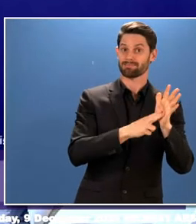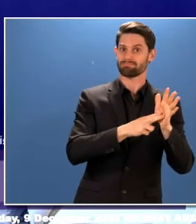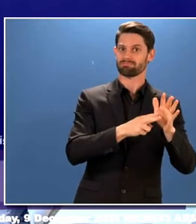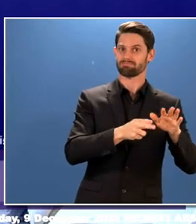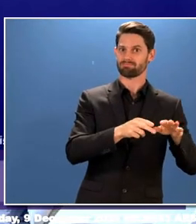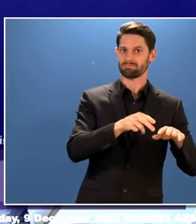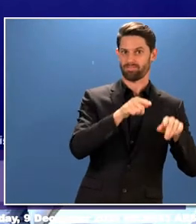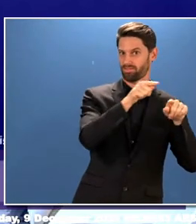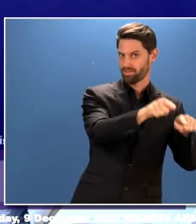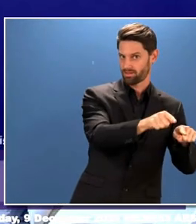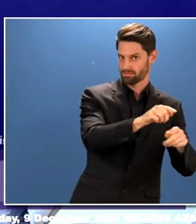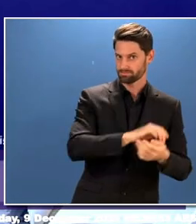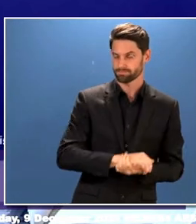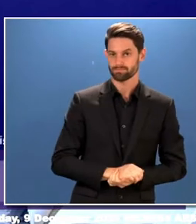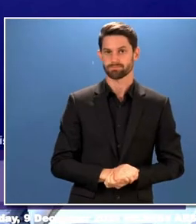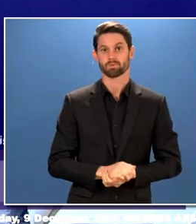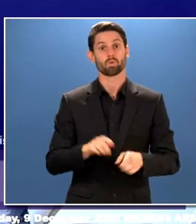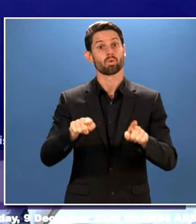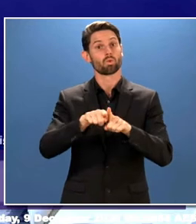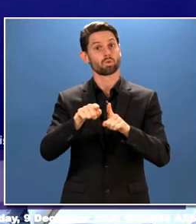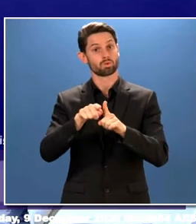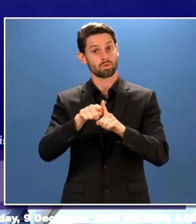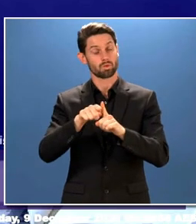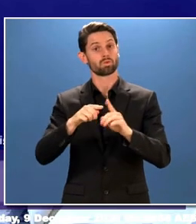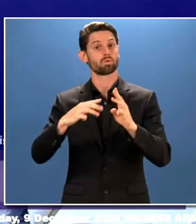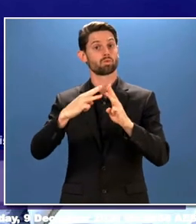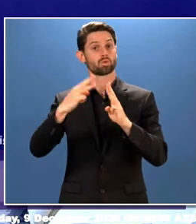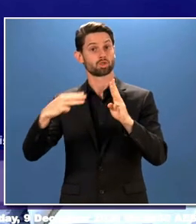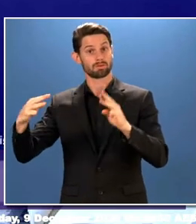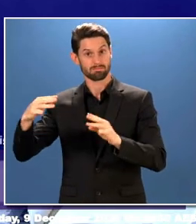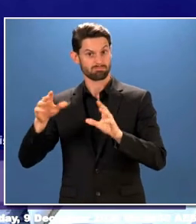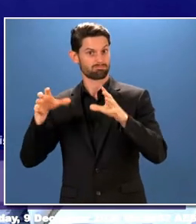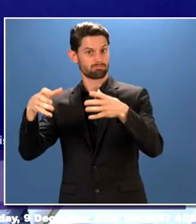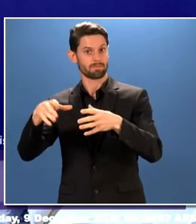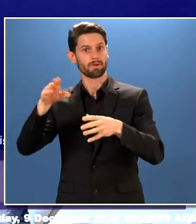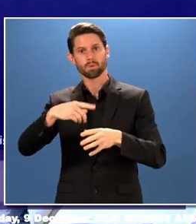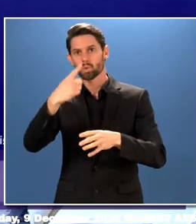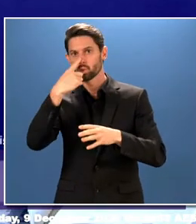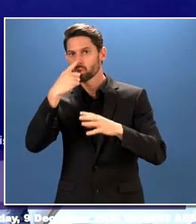the Wurundjeri people of the Kulin Nation upon whose lands Commissioner